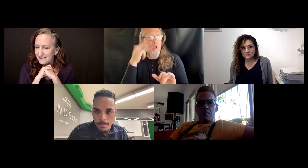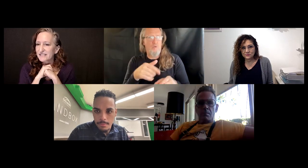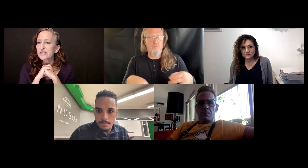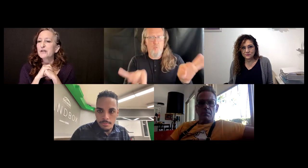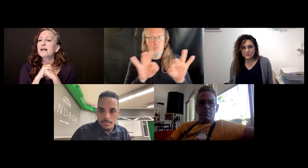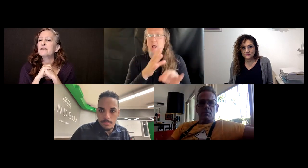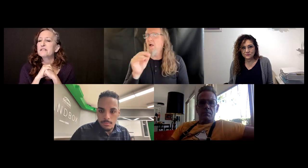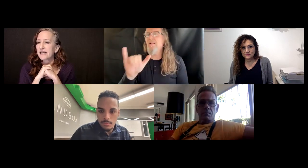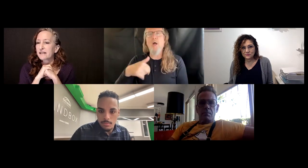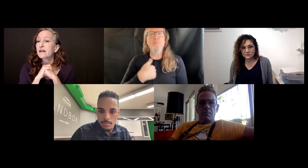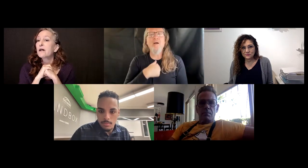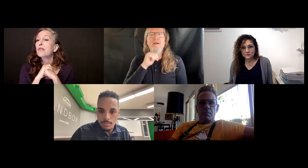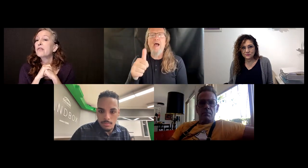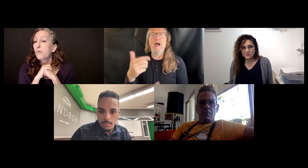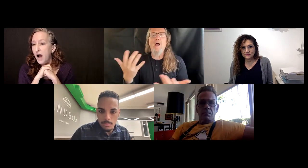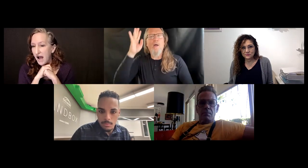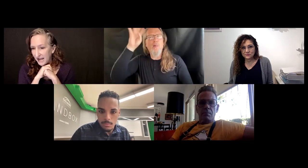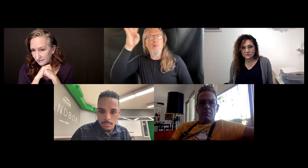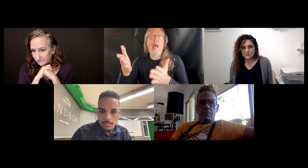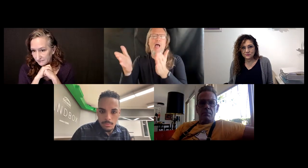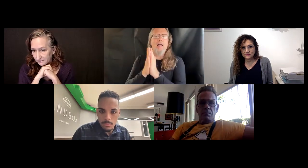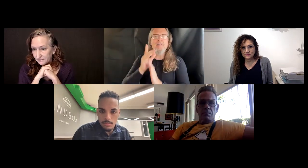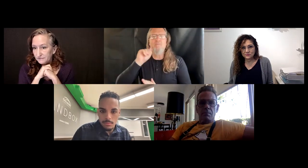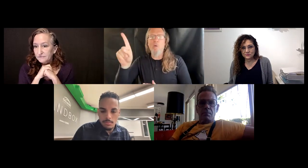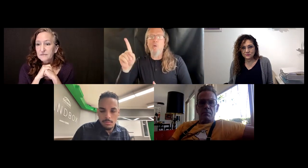So you understand the why. And we're not asking for the moon.